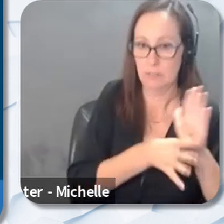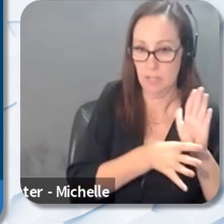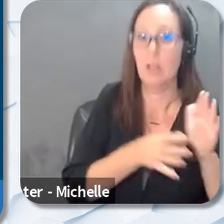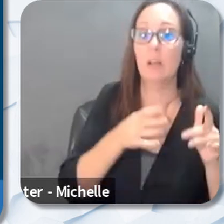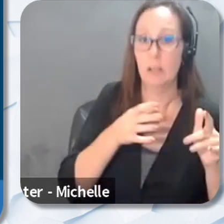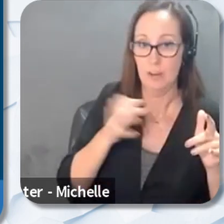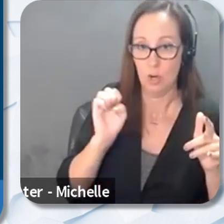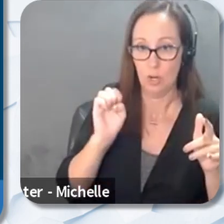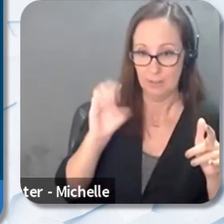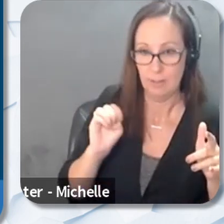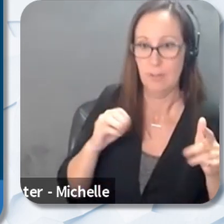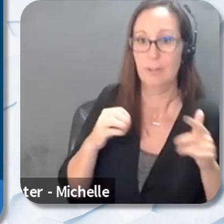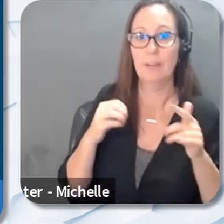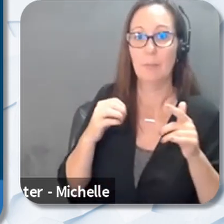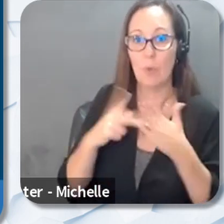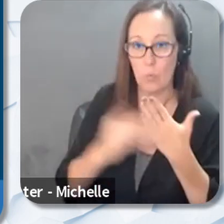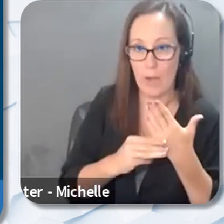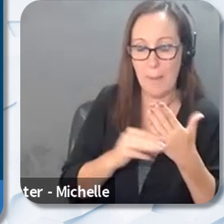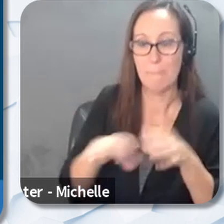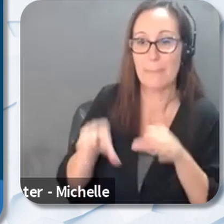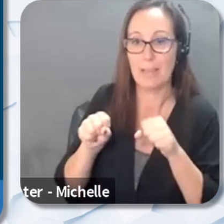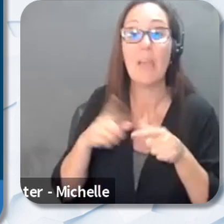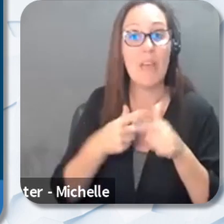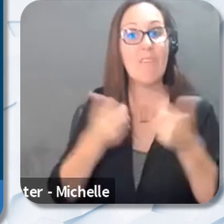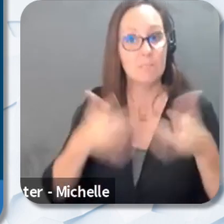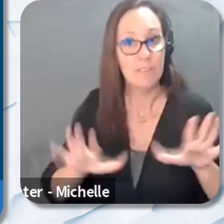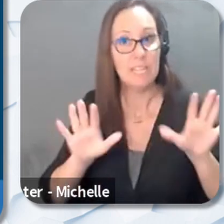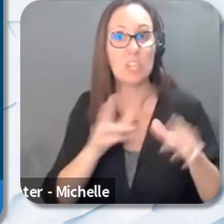that, when they graduate from high school they're poised to enter the workforce or we're in the